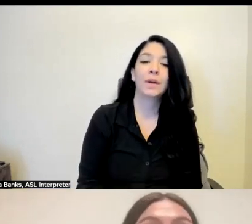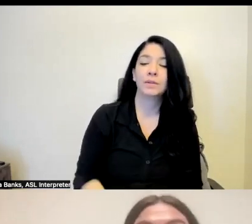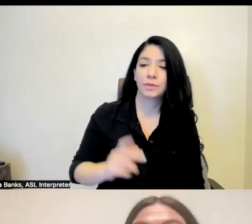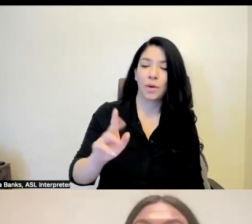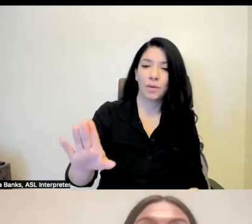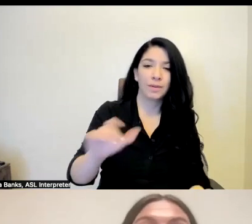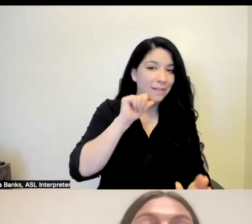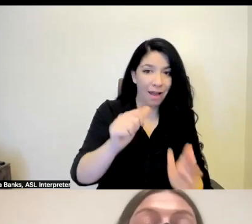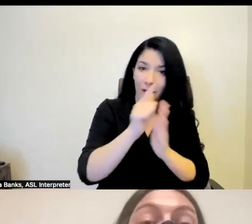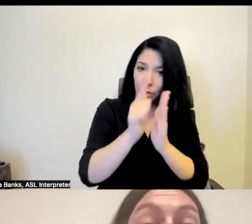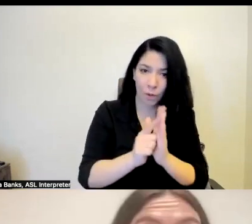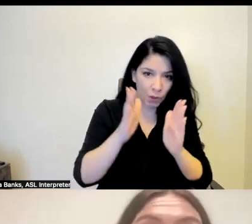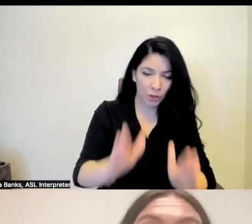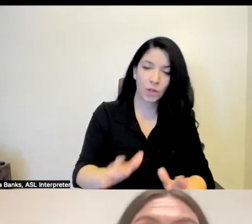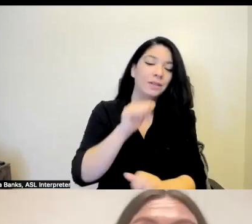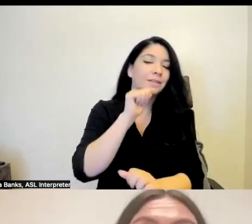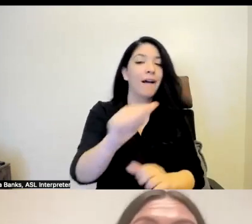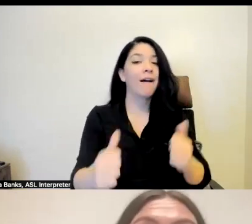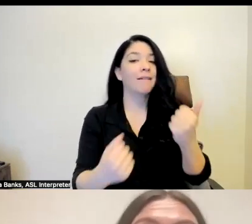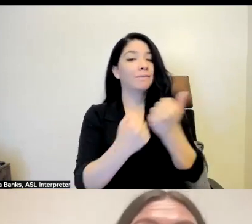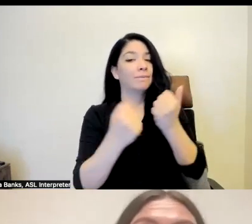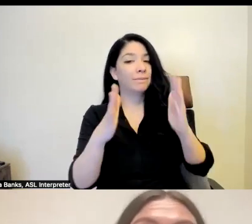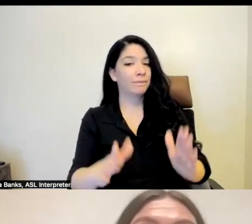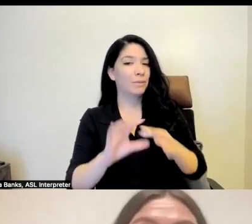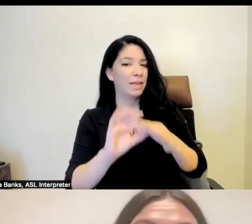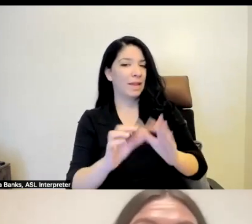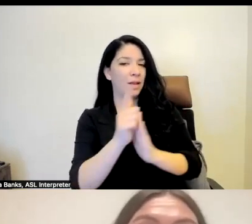Not lawyers or legal advocates, but peers will be available to discuss potential,